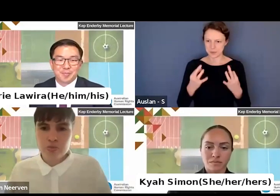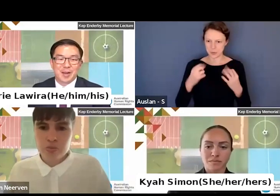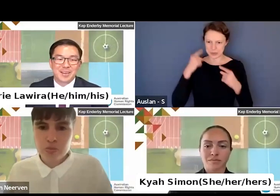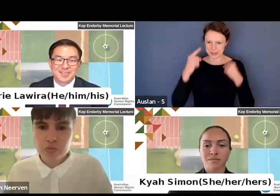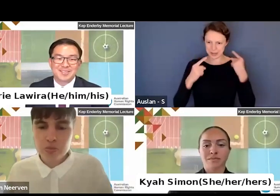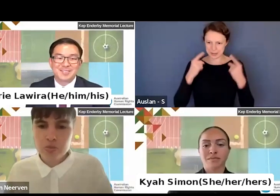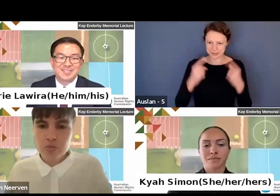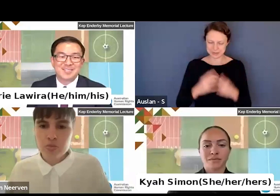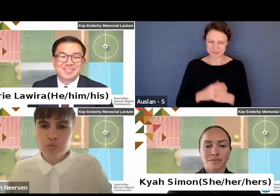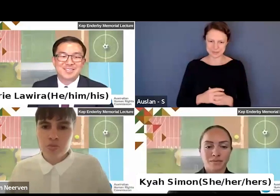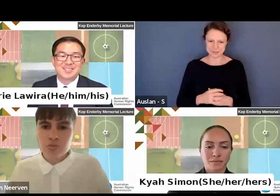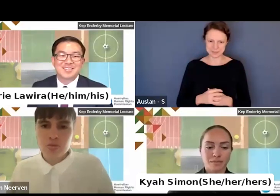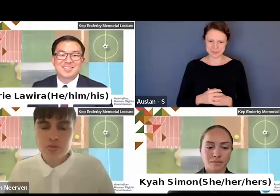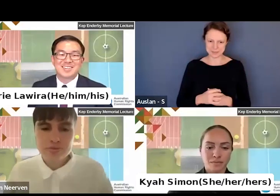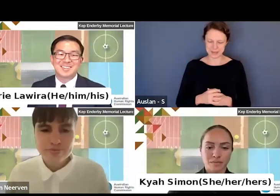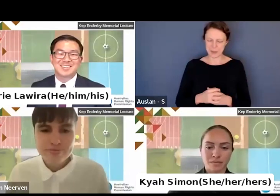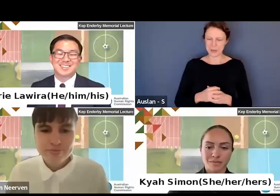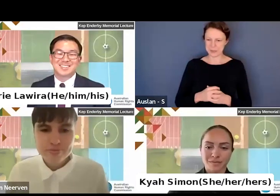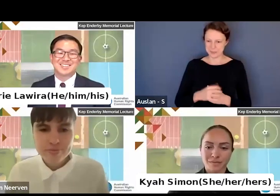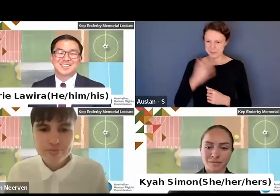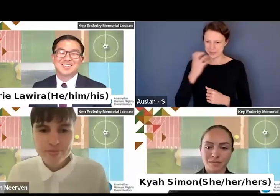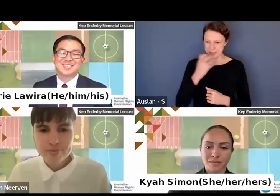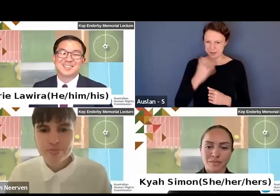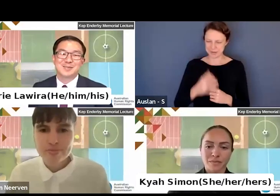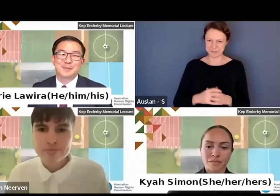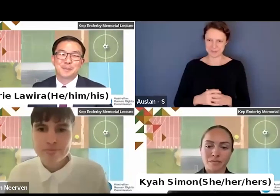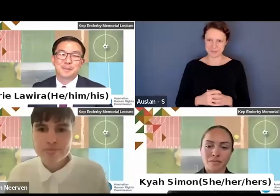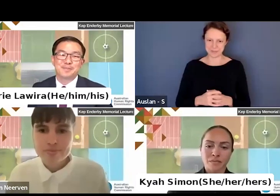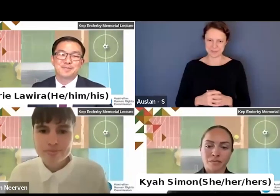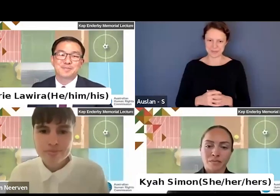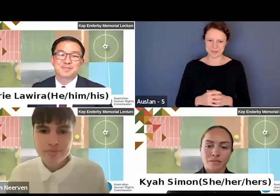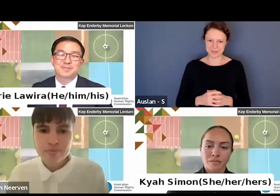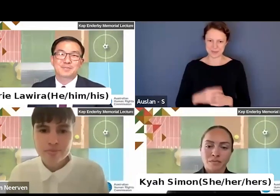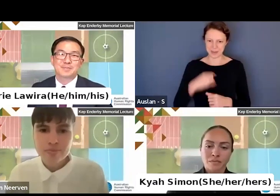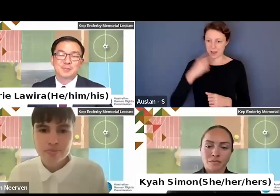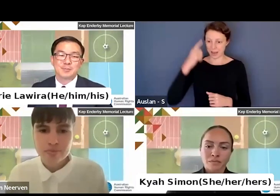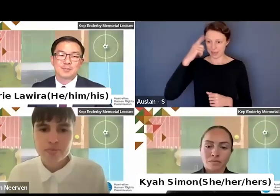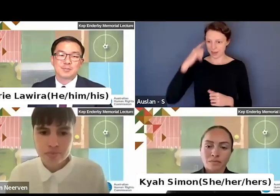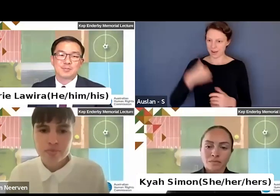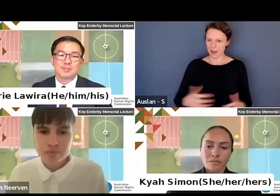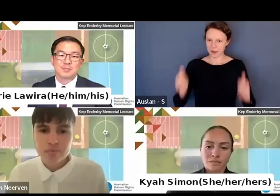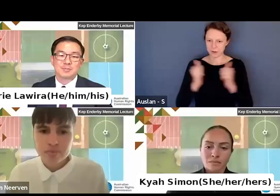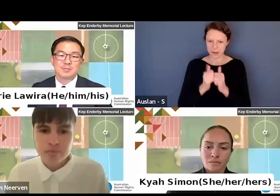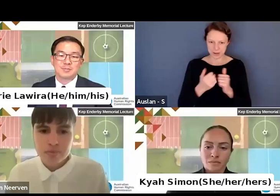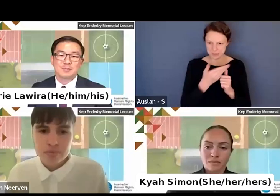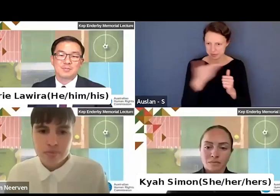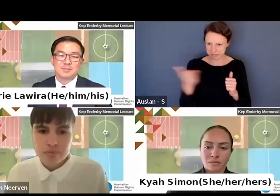Melina Sorry about that. I think everything that everyone has said really resonate with that.